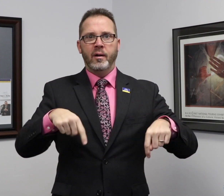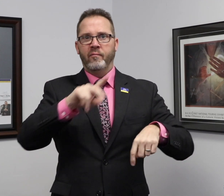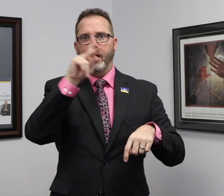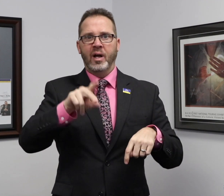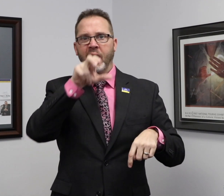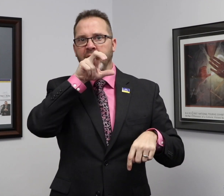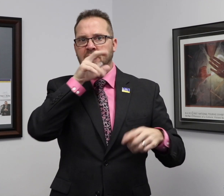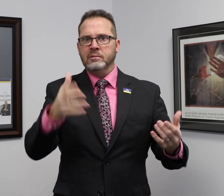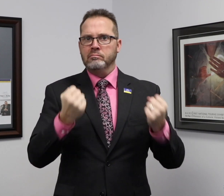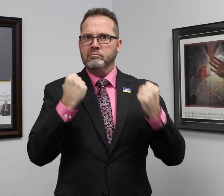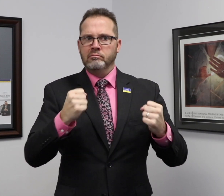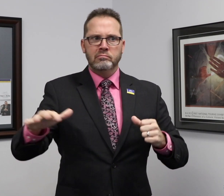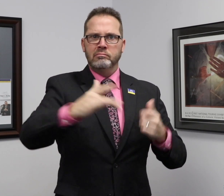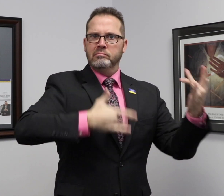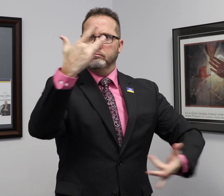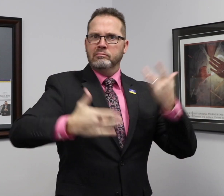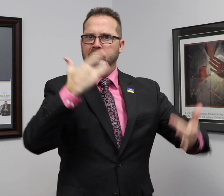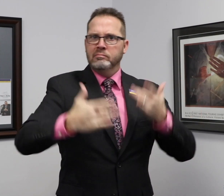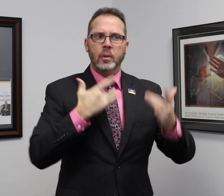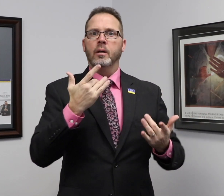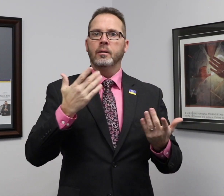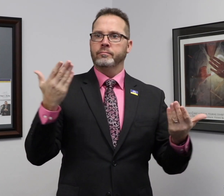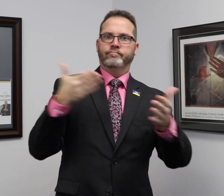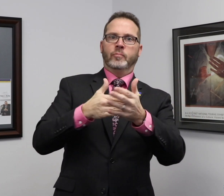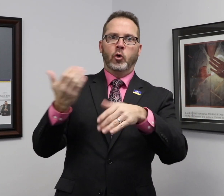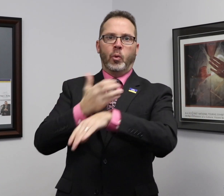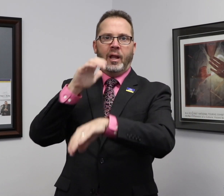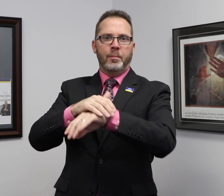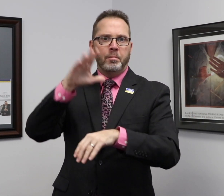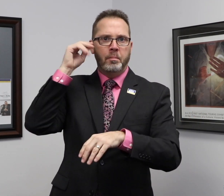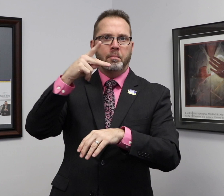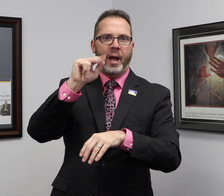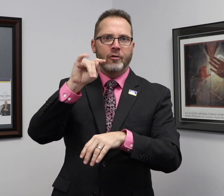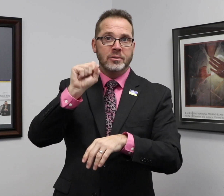happening this weekend and we are very excited about it. It will be a thrill to have the Philadelphia Eagles playing off against the New England Patriots.